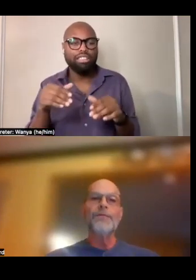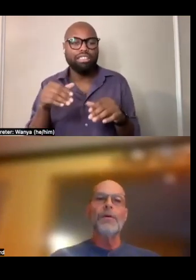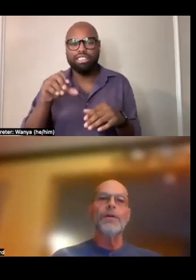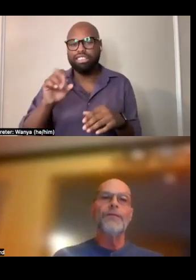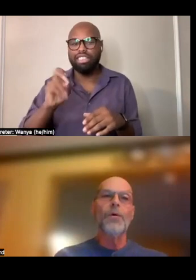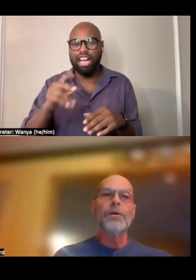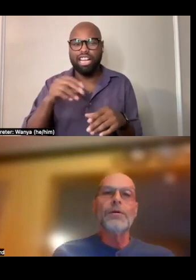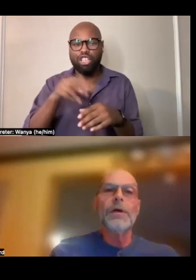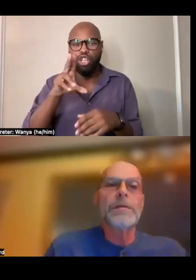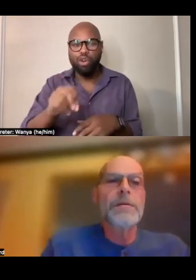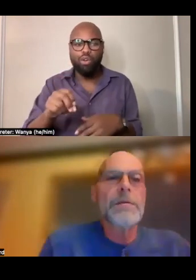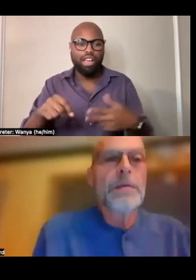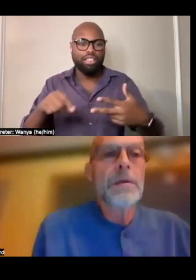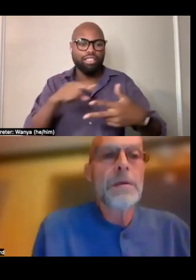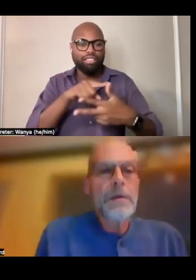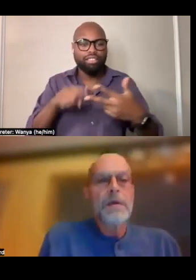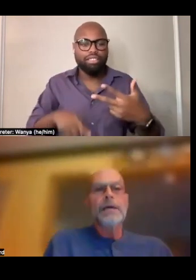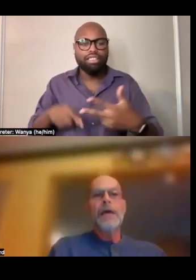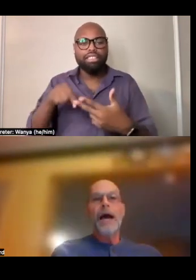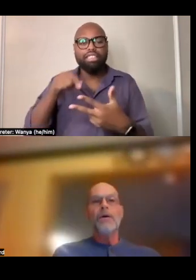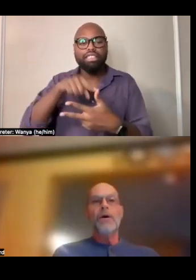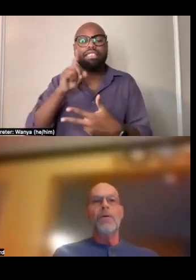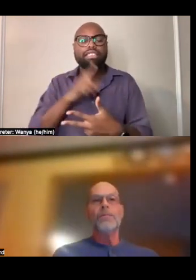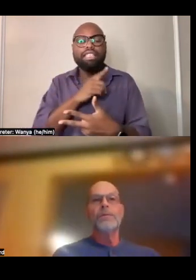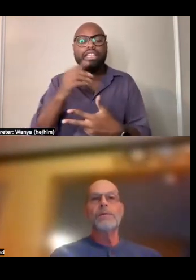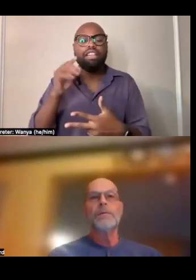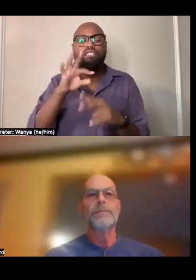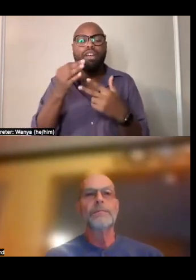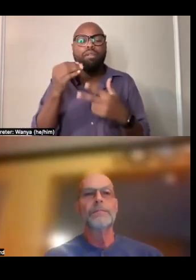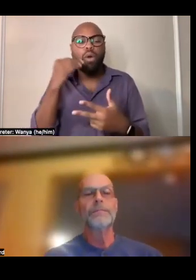fewer than four units, and town homes.